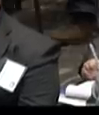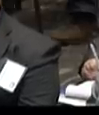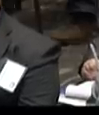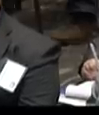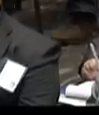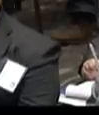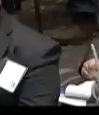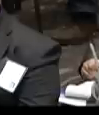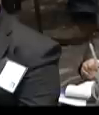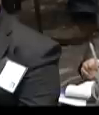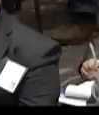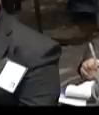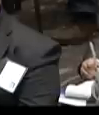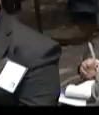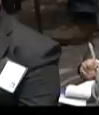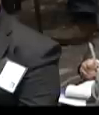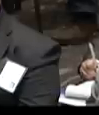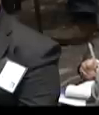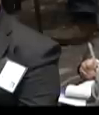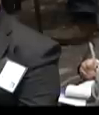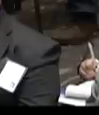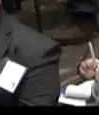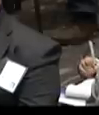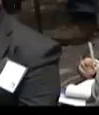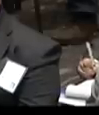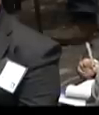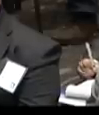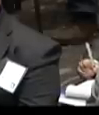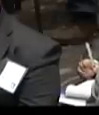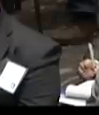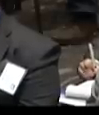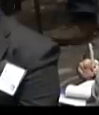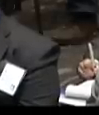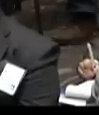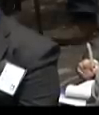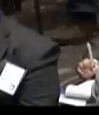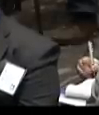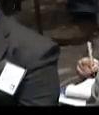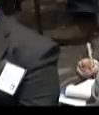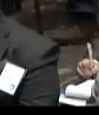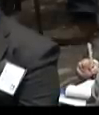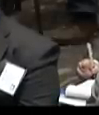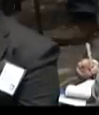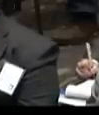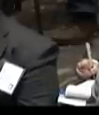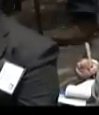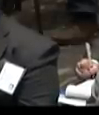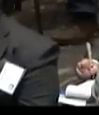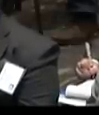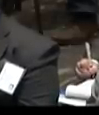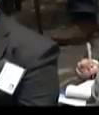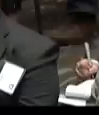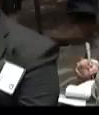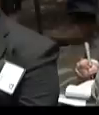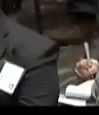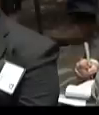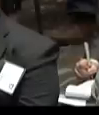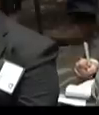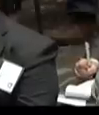BUILDING CERTIFICATION. THE GOAL IS TO IMPROVE THE BOTTOM LINE OF SUSTAINABILITY, THAT'S ENVIRONMENTAL, ECONOMIC AND SOCIAL WELLBEING.